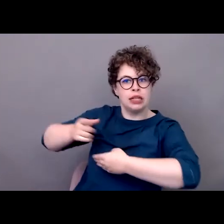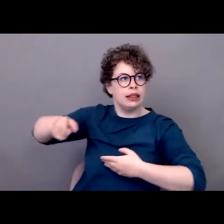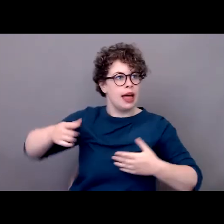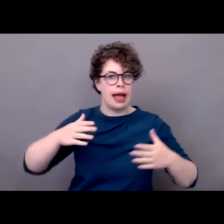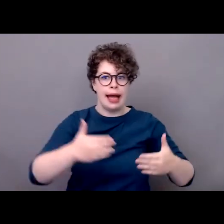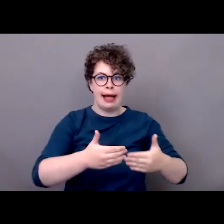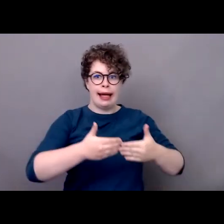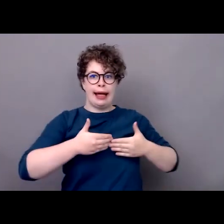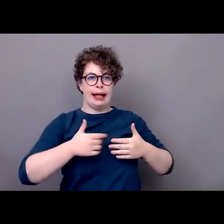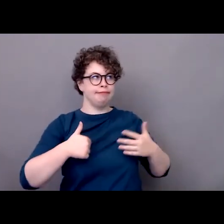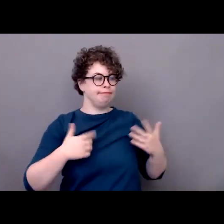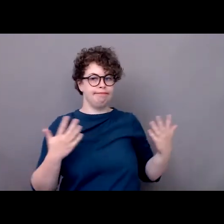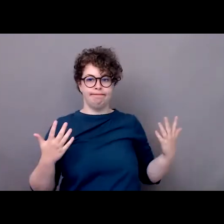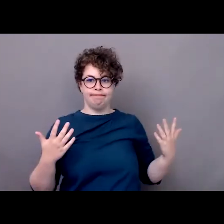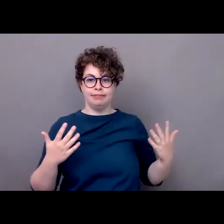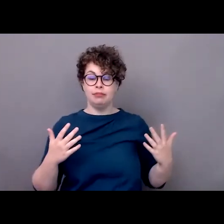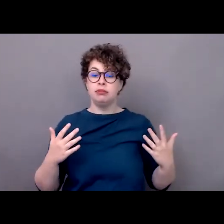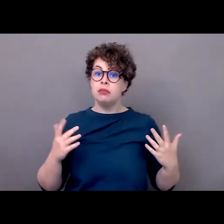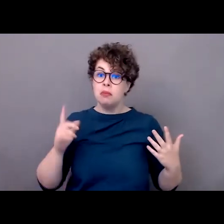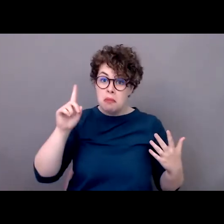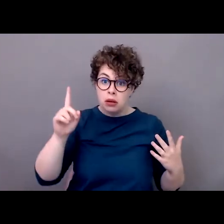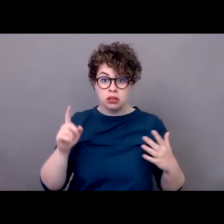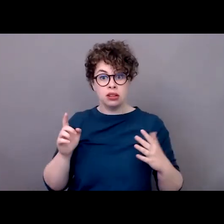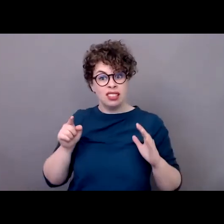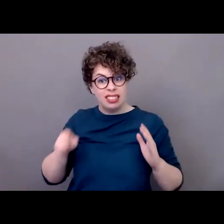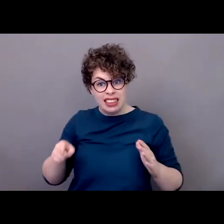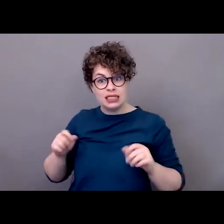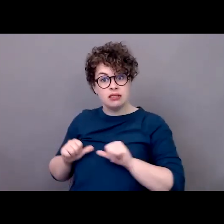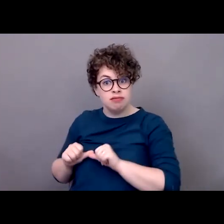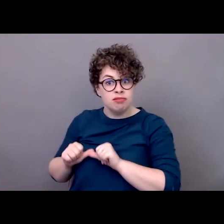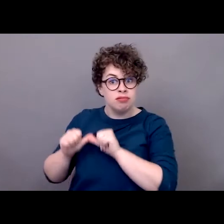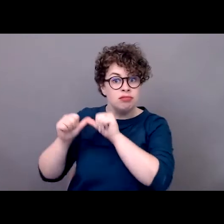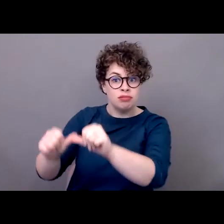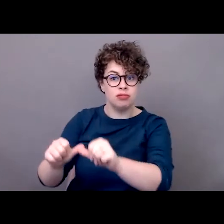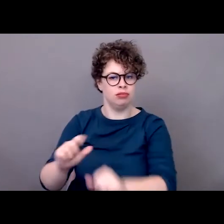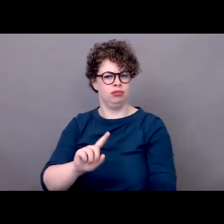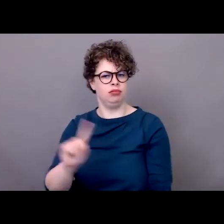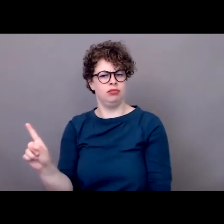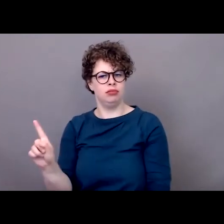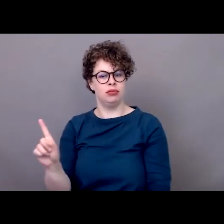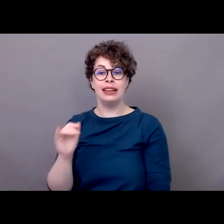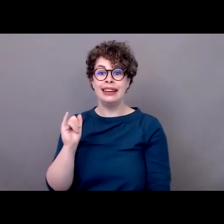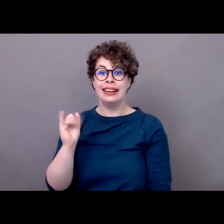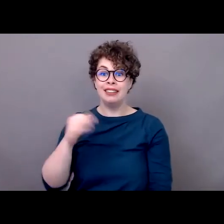And that with appropriate supports and programmes and adaptations, people with disabilities can be